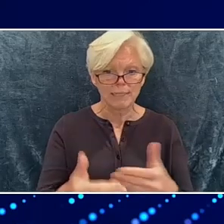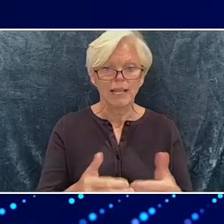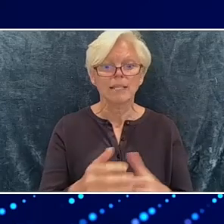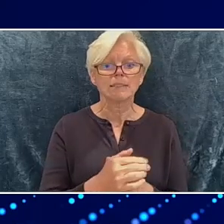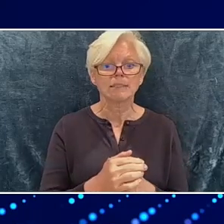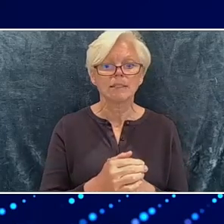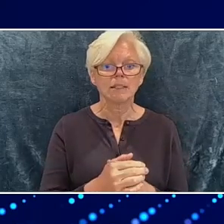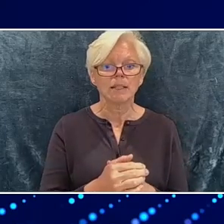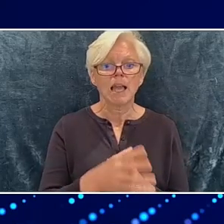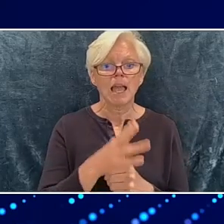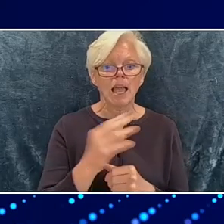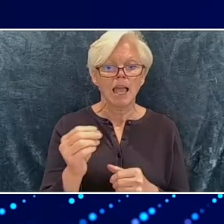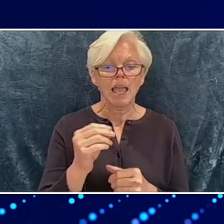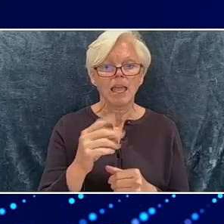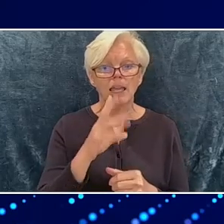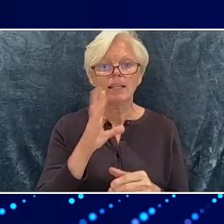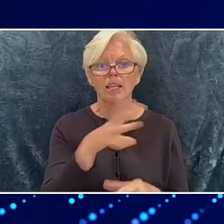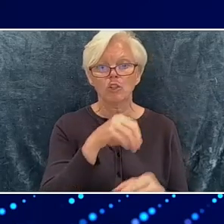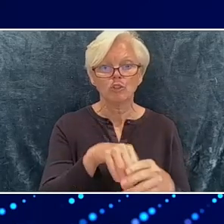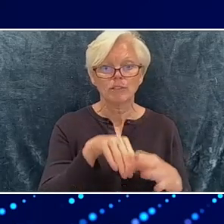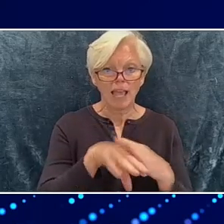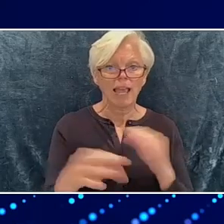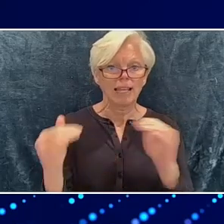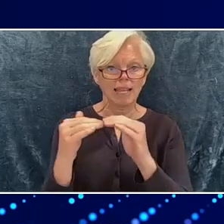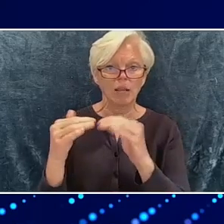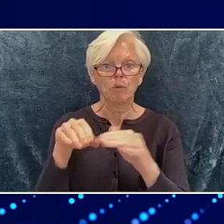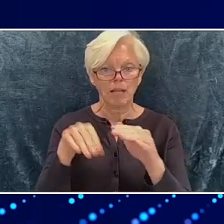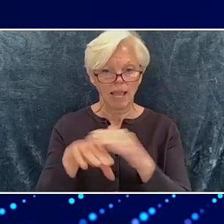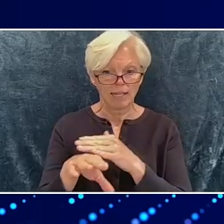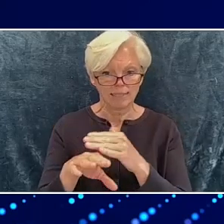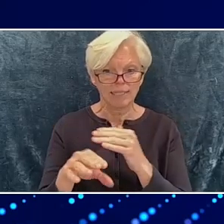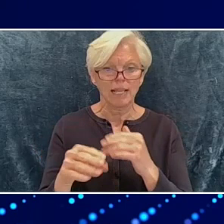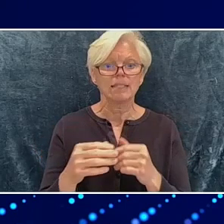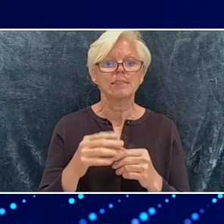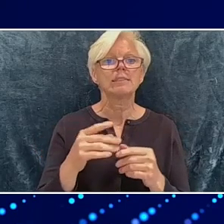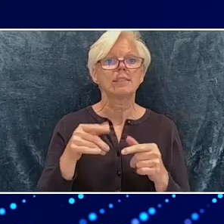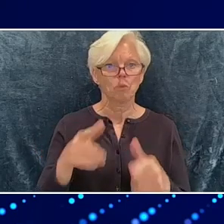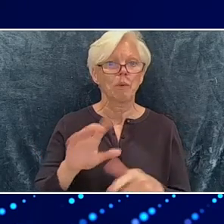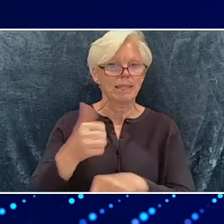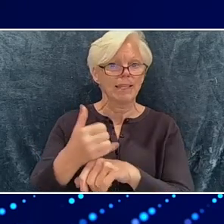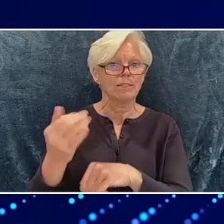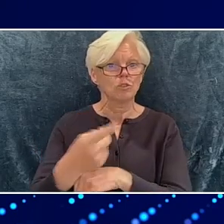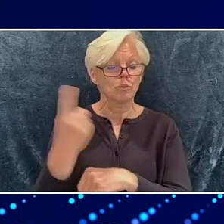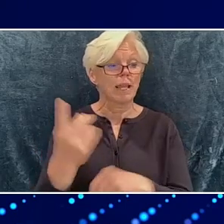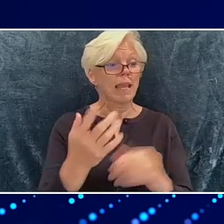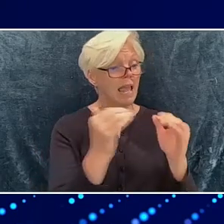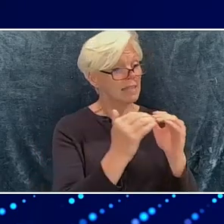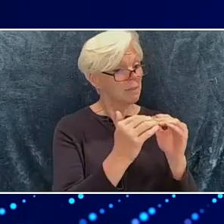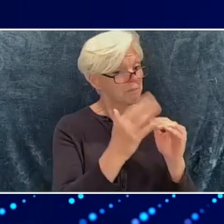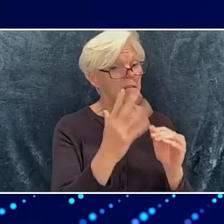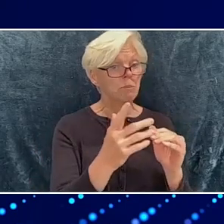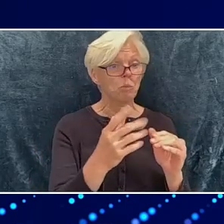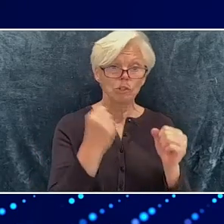equitable access programs as they exist today. At a minimum, we are strongly in favor of changing these programs to opt-in